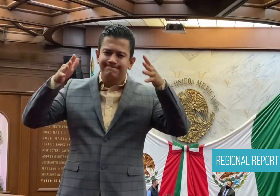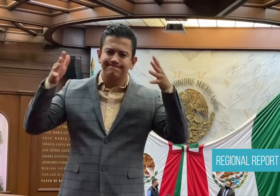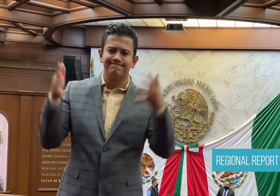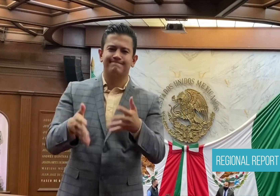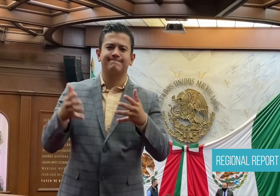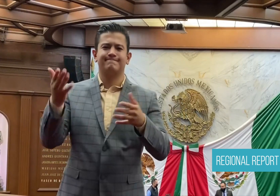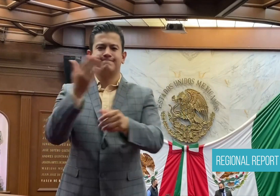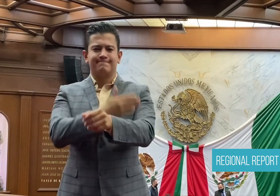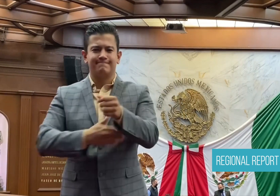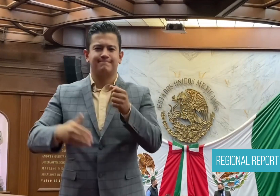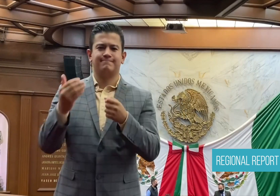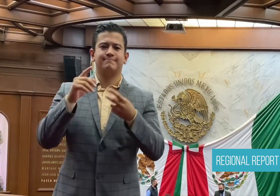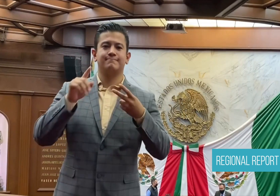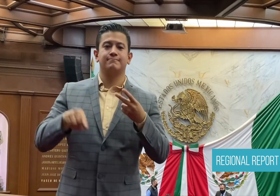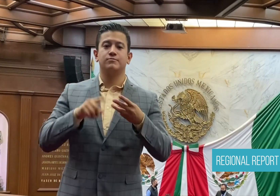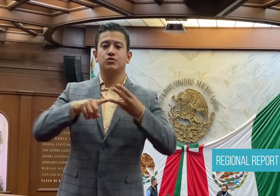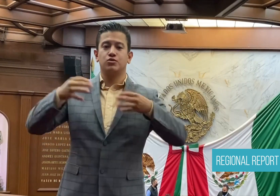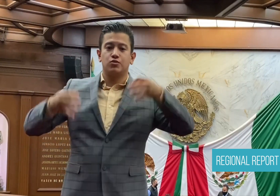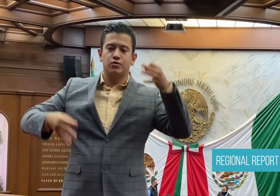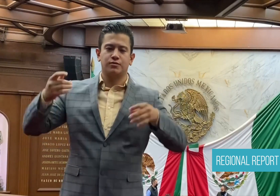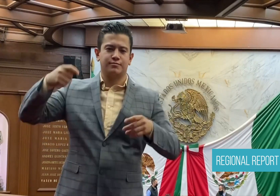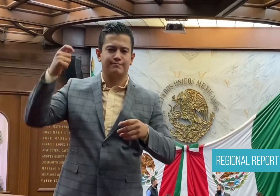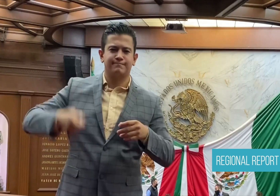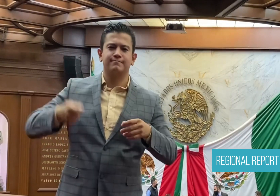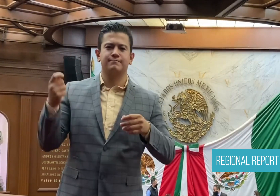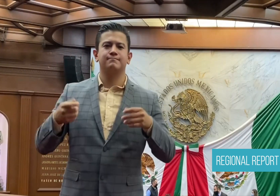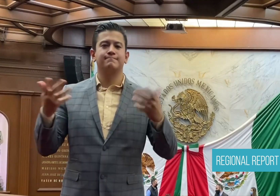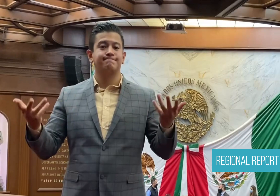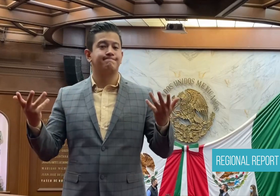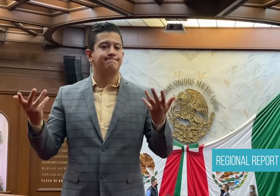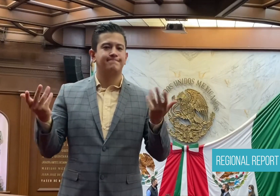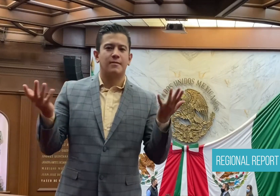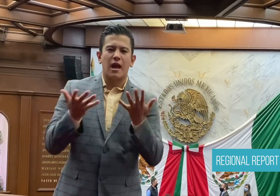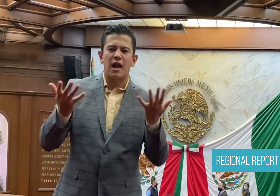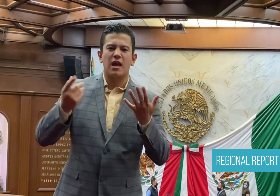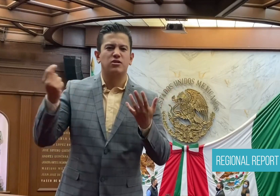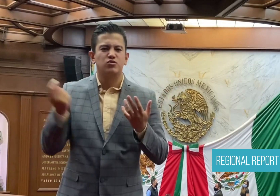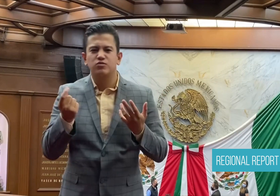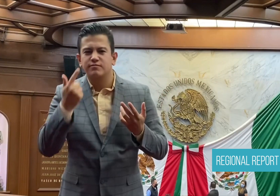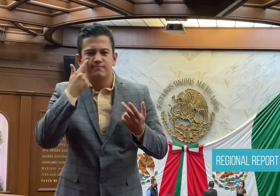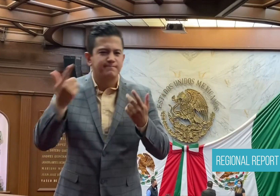this and provide opportunities and ensure equality and equity